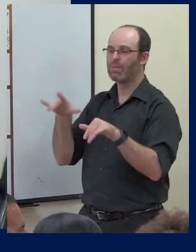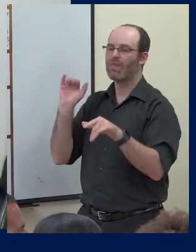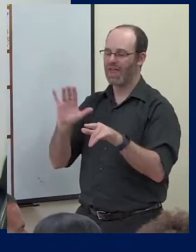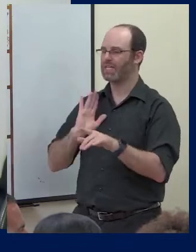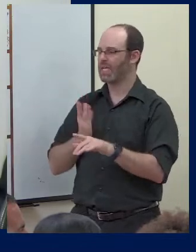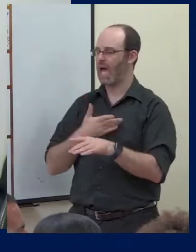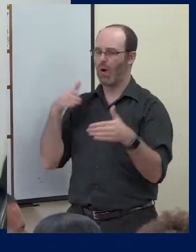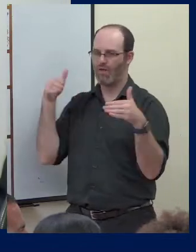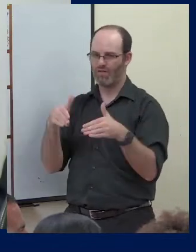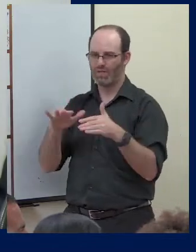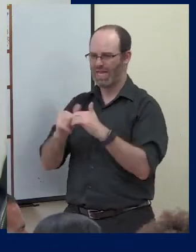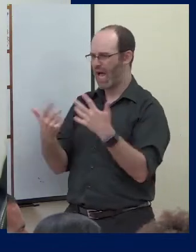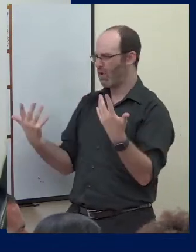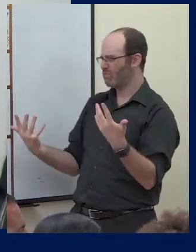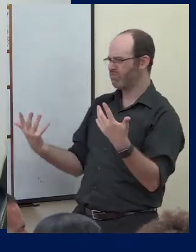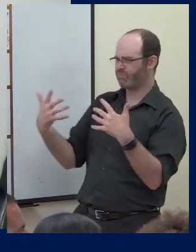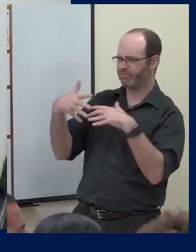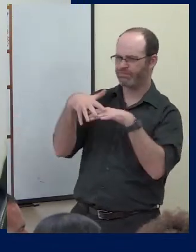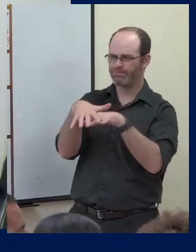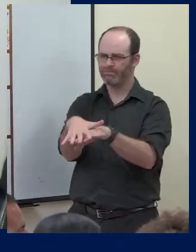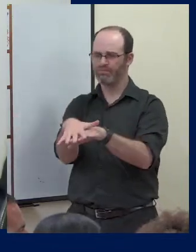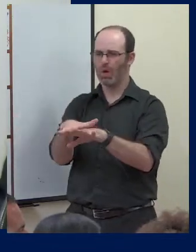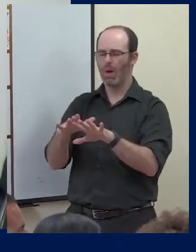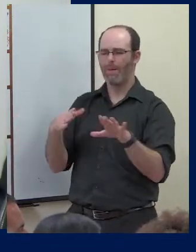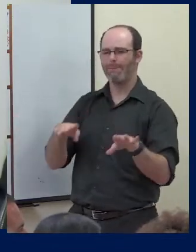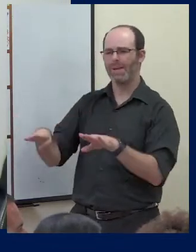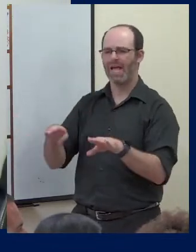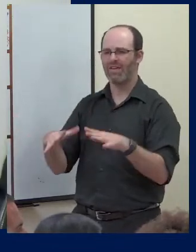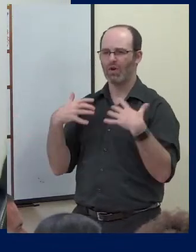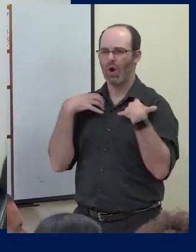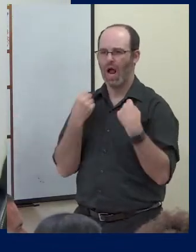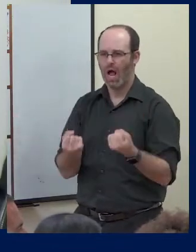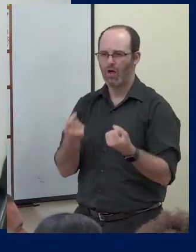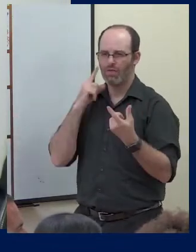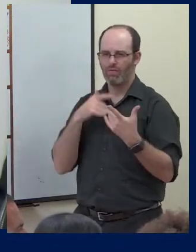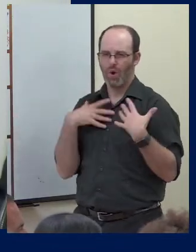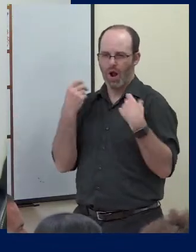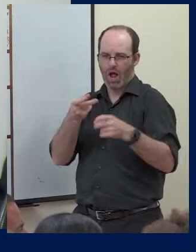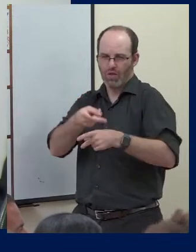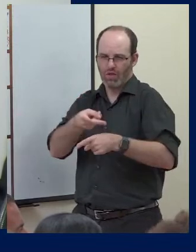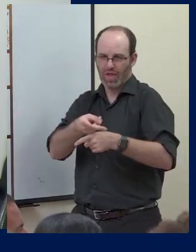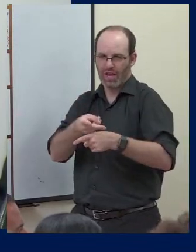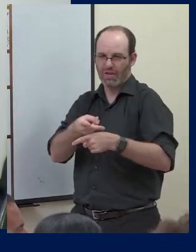How we integrate Haverhill health into health care, how there is no wrong door for the services